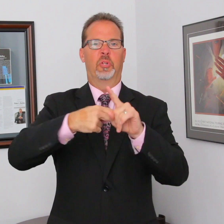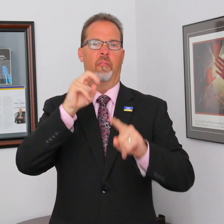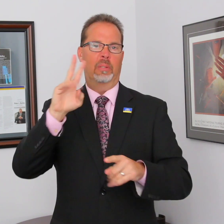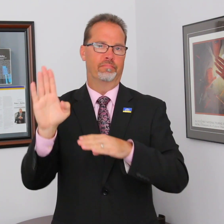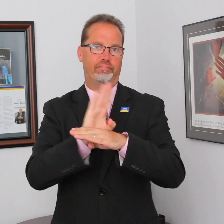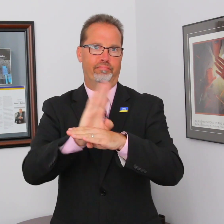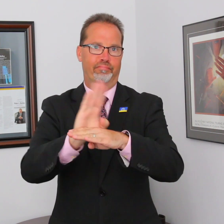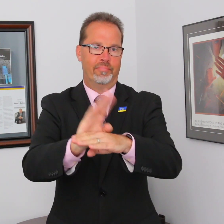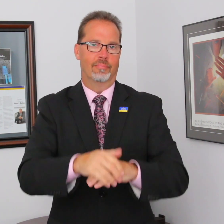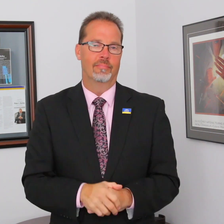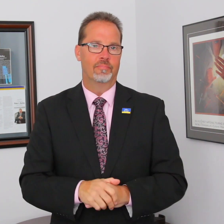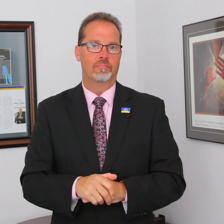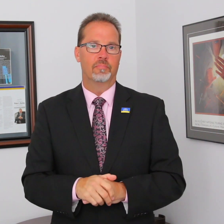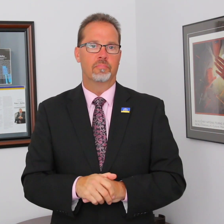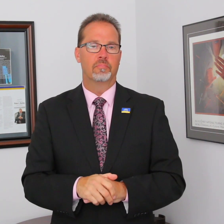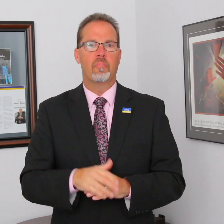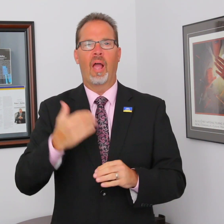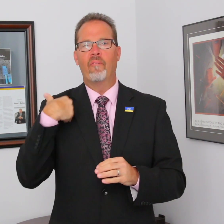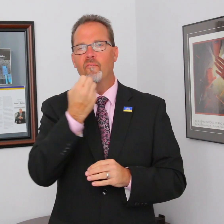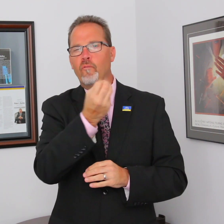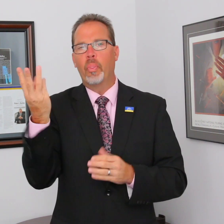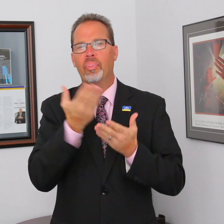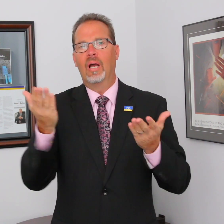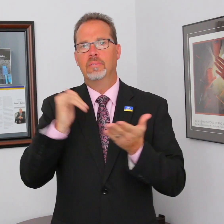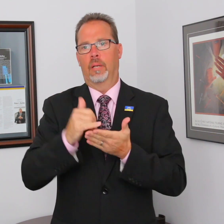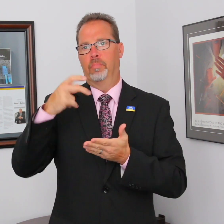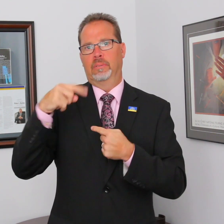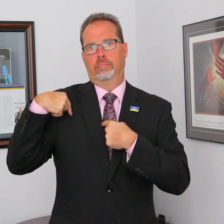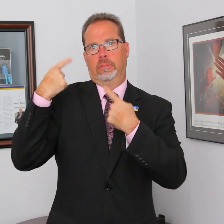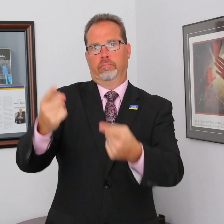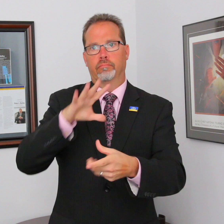anything you call it. There are several other events from the last month